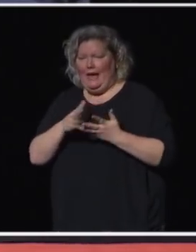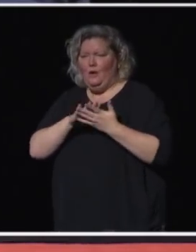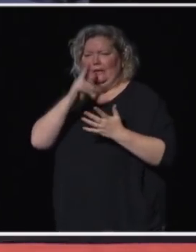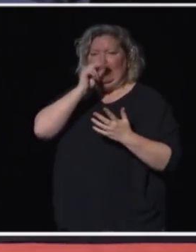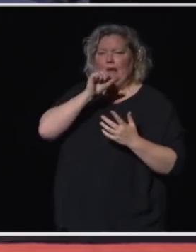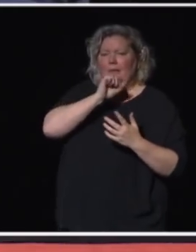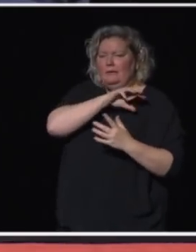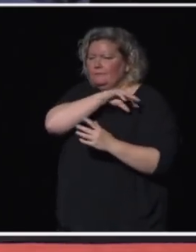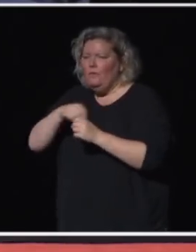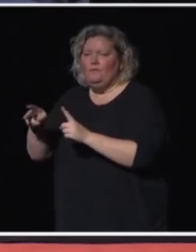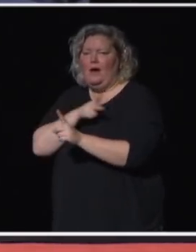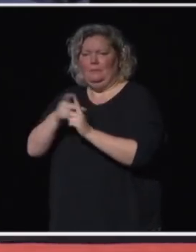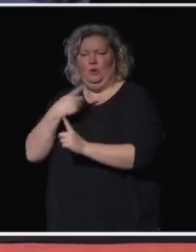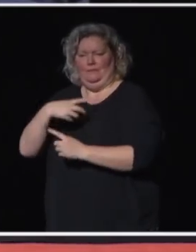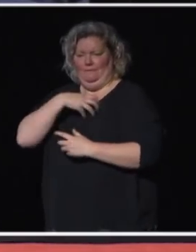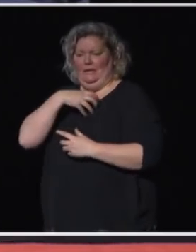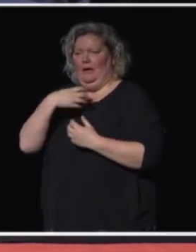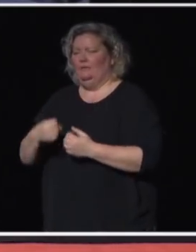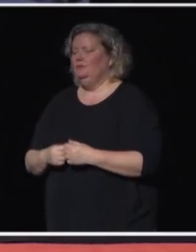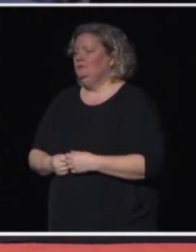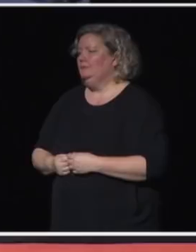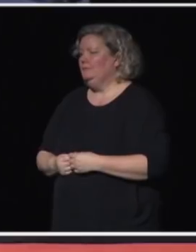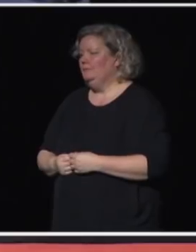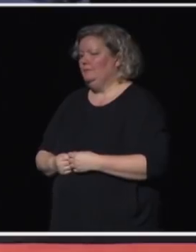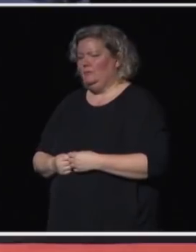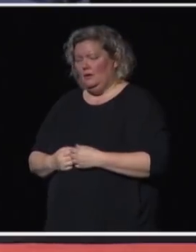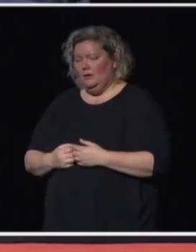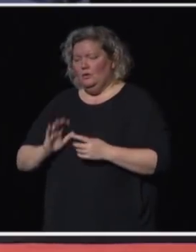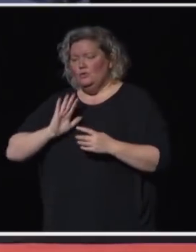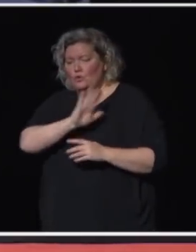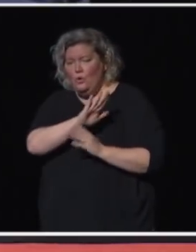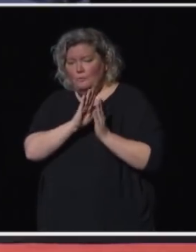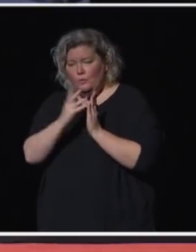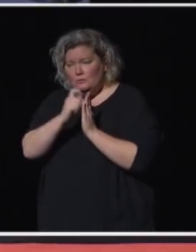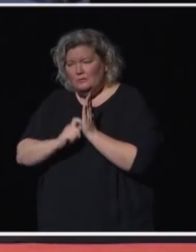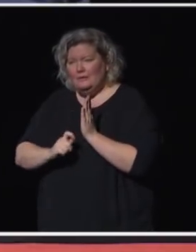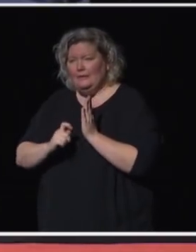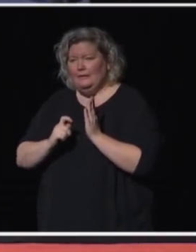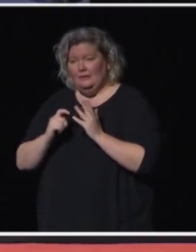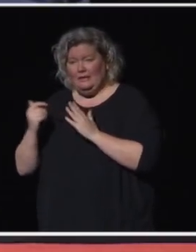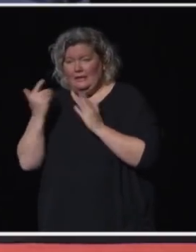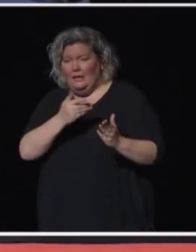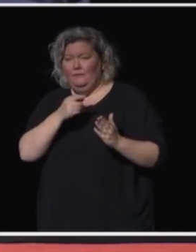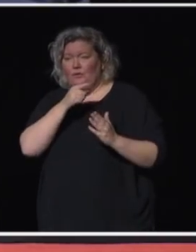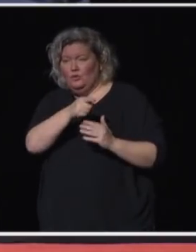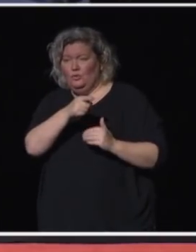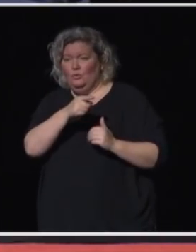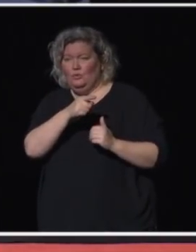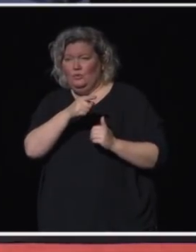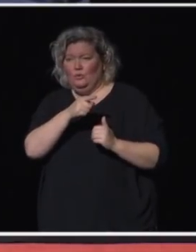In this case, did this story also give you a feeling of being lacerated by that fear again?